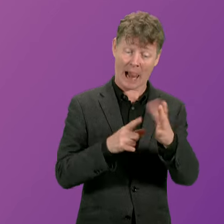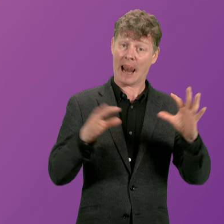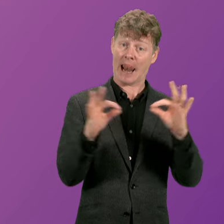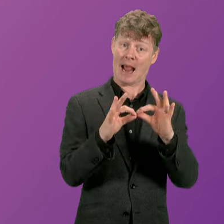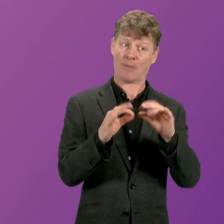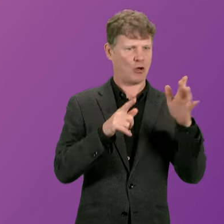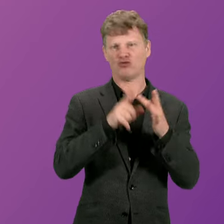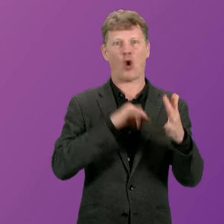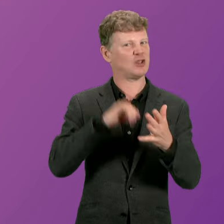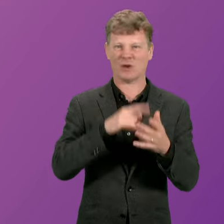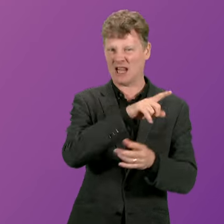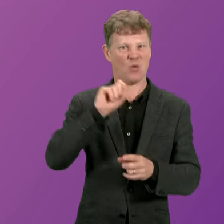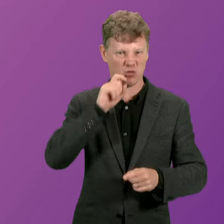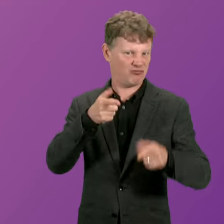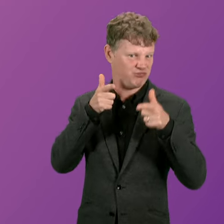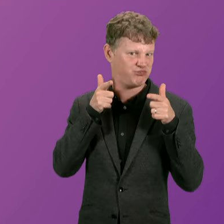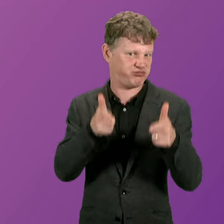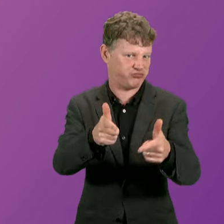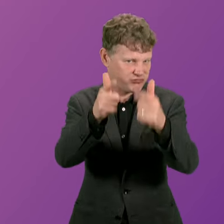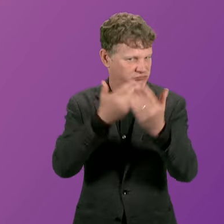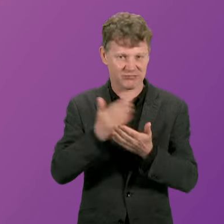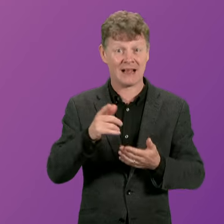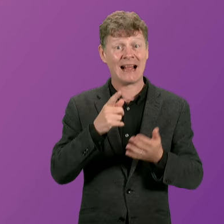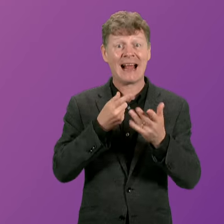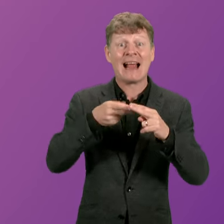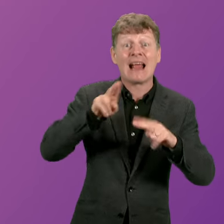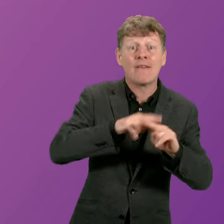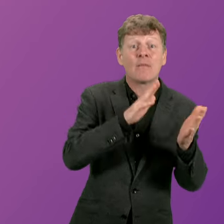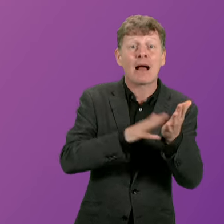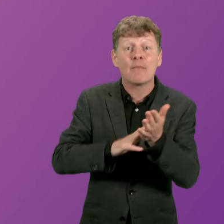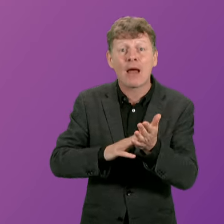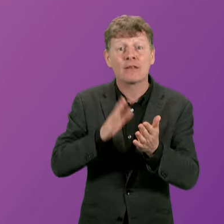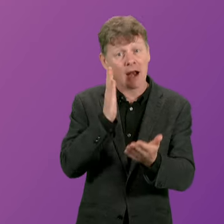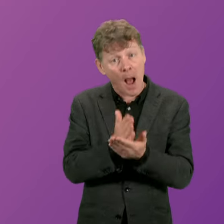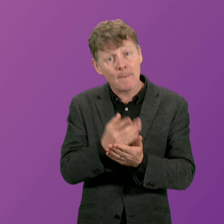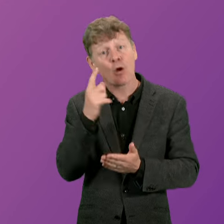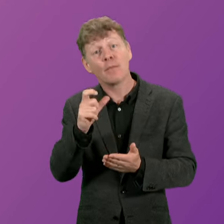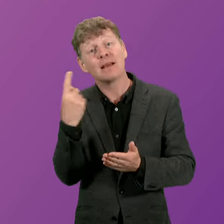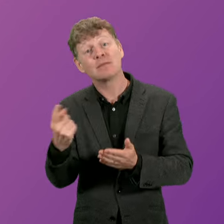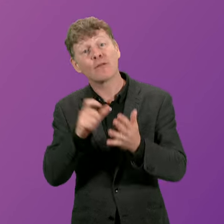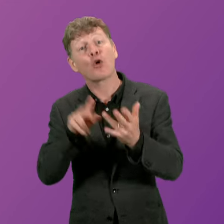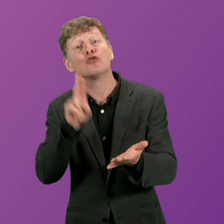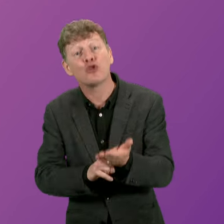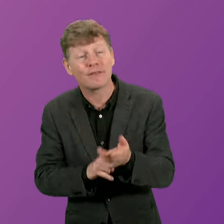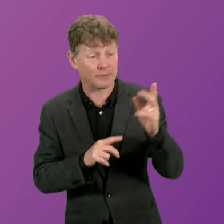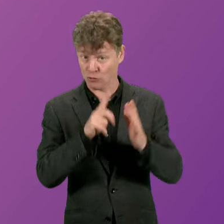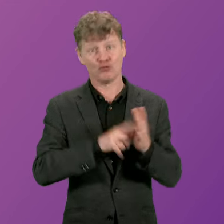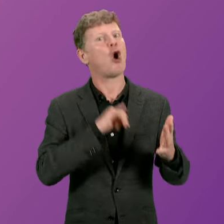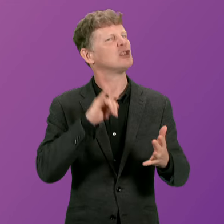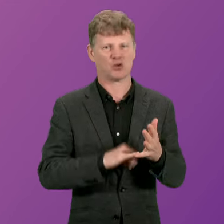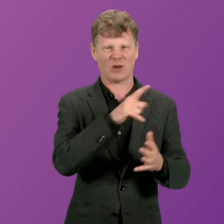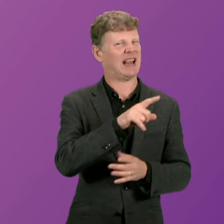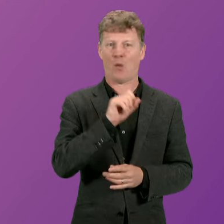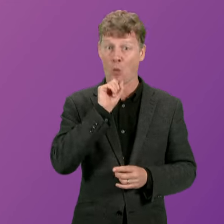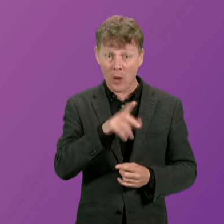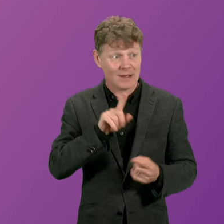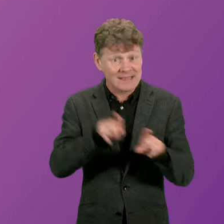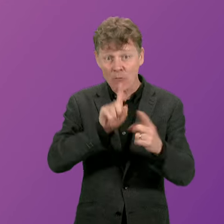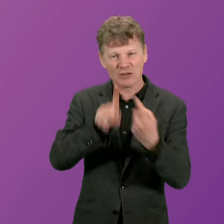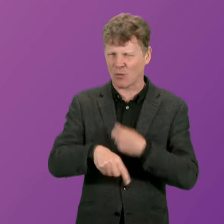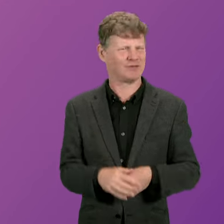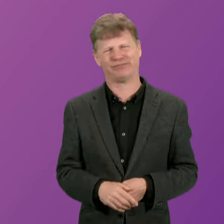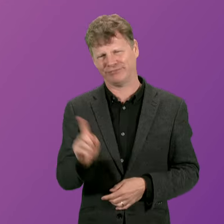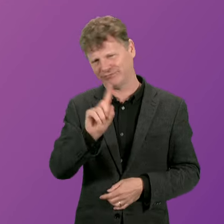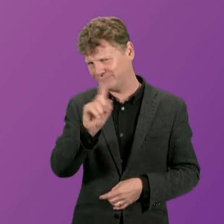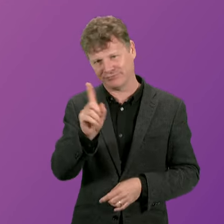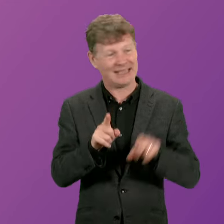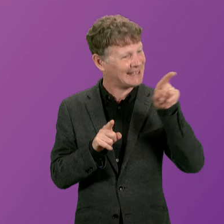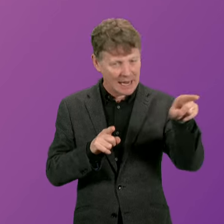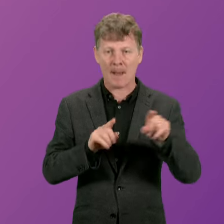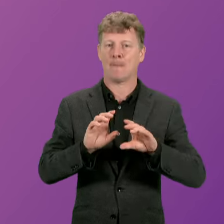Swinney’s response. That is because, for John Swinney, it is party first,